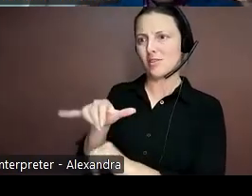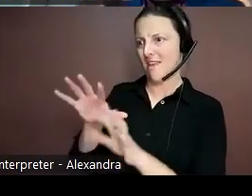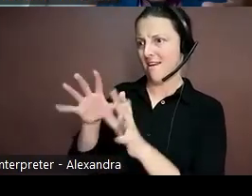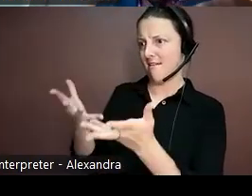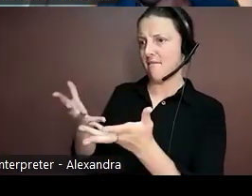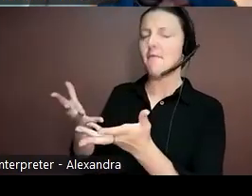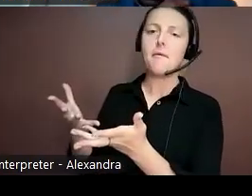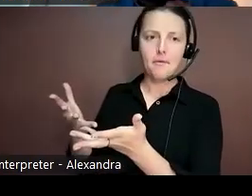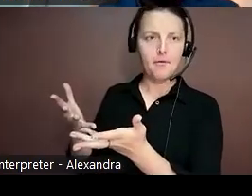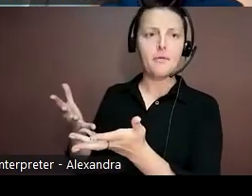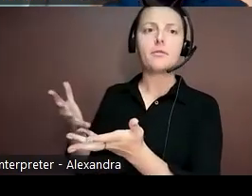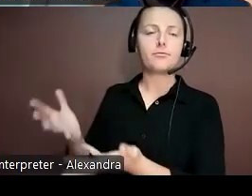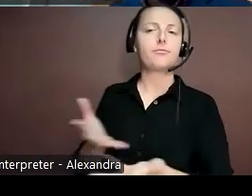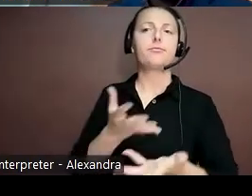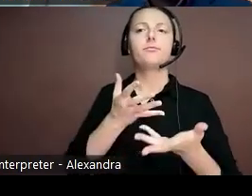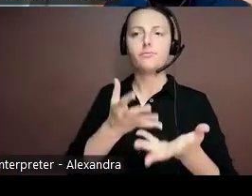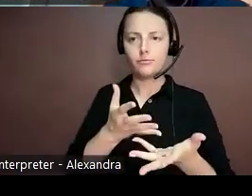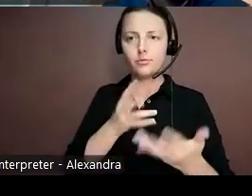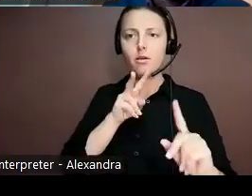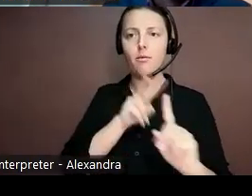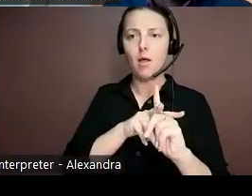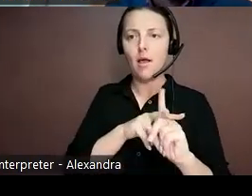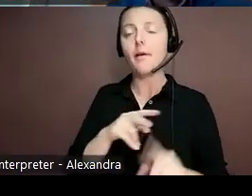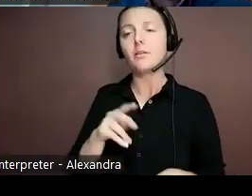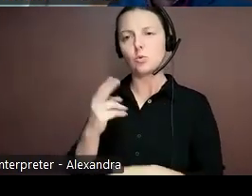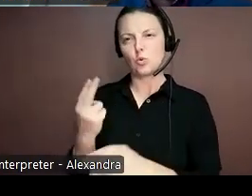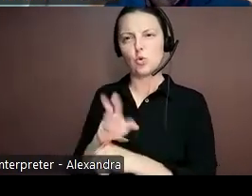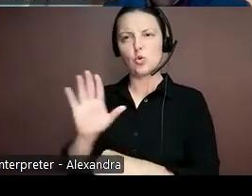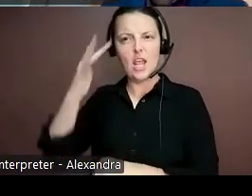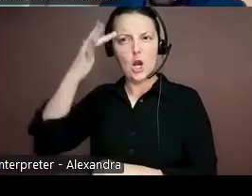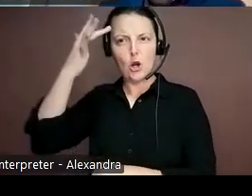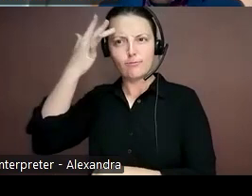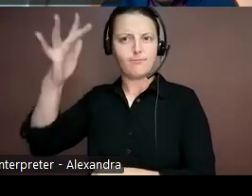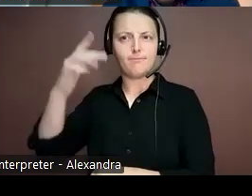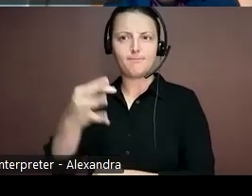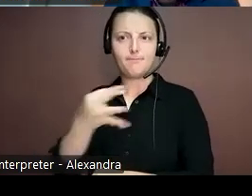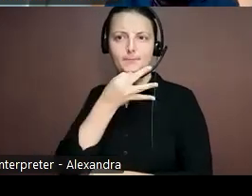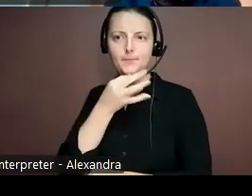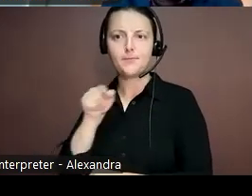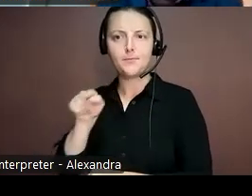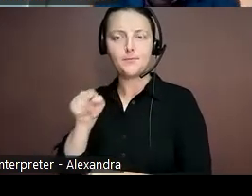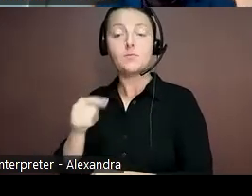sort of using their expertise because I do have faculty members that are uh that are part of the